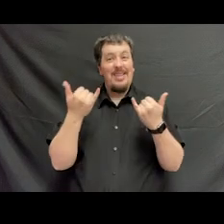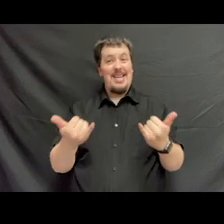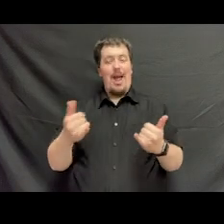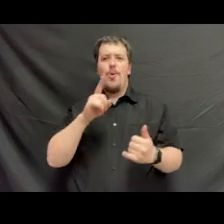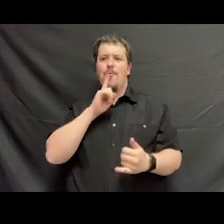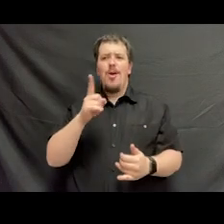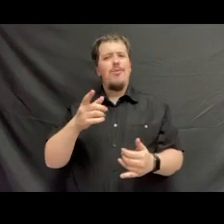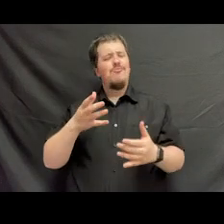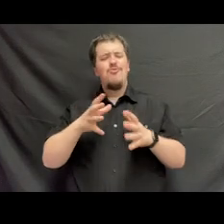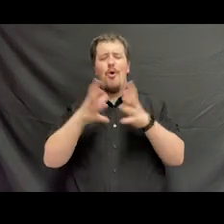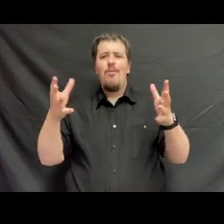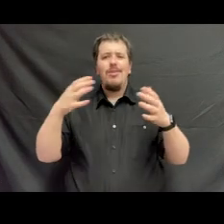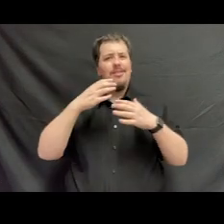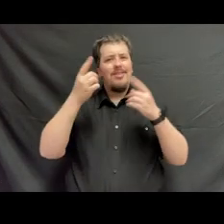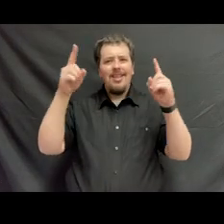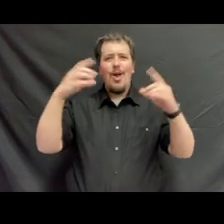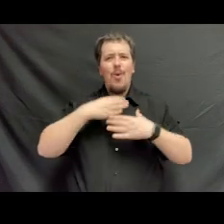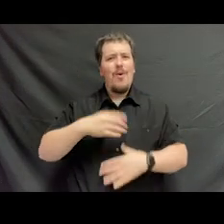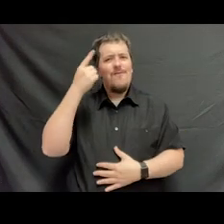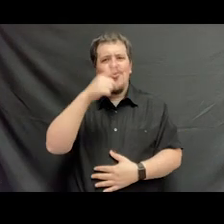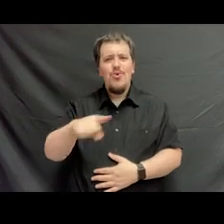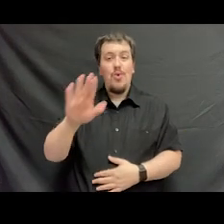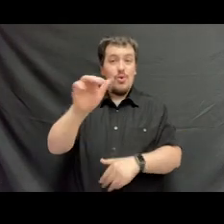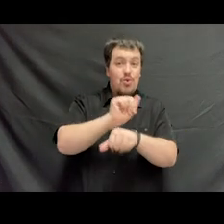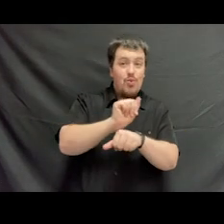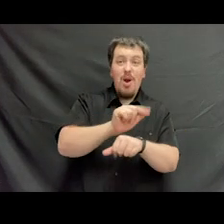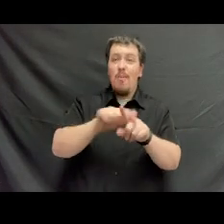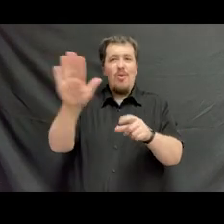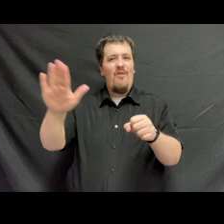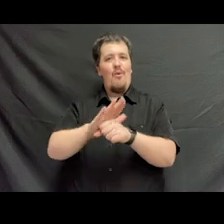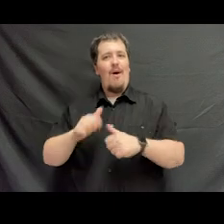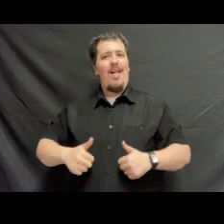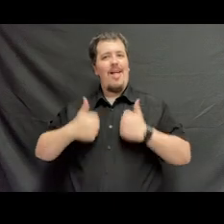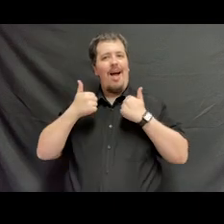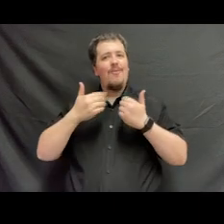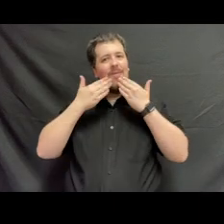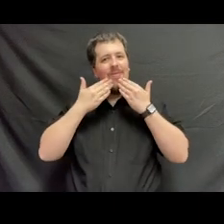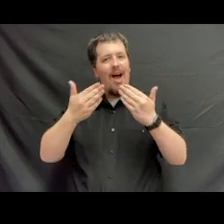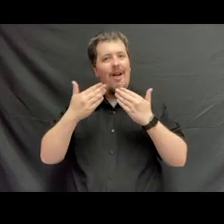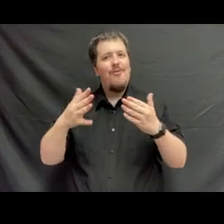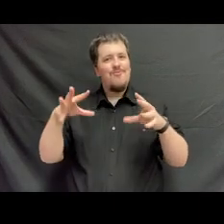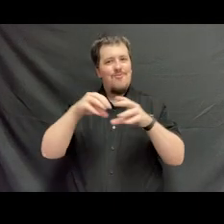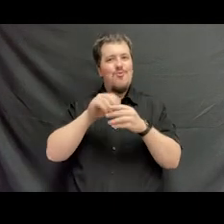and we wish you so much success, not only in your career, but in life overall. We're thankful to have been a part of your journey